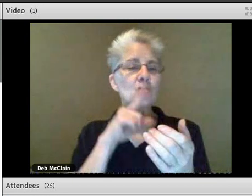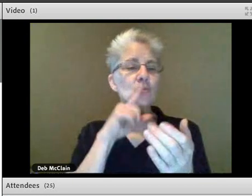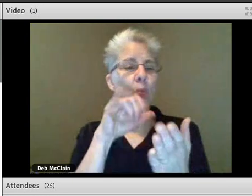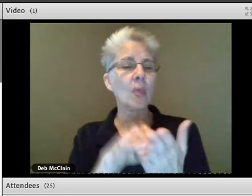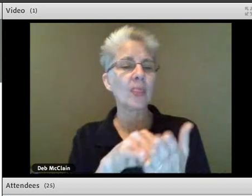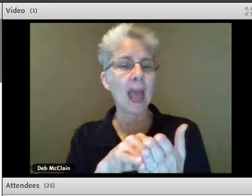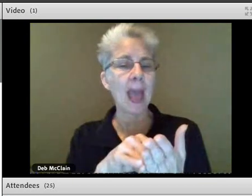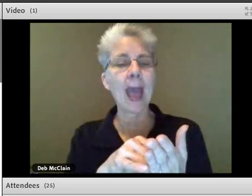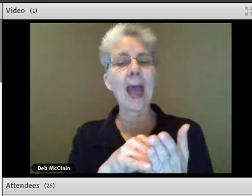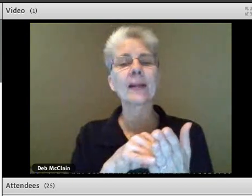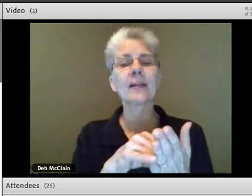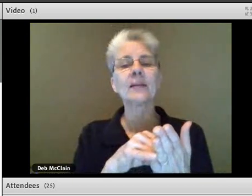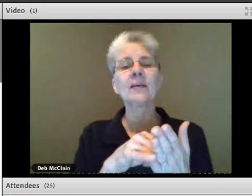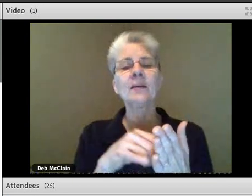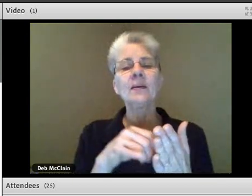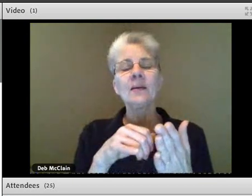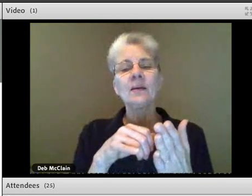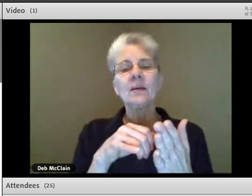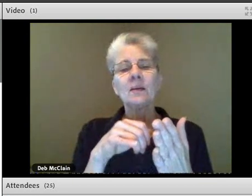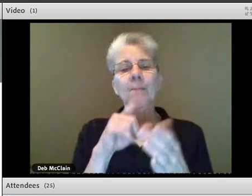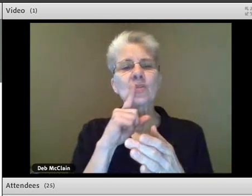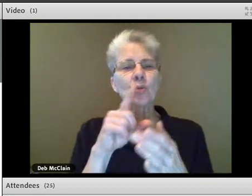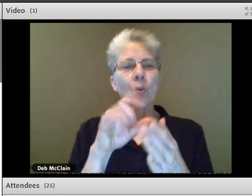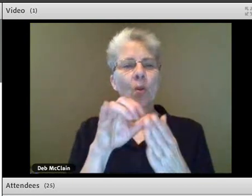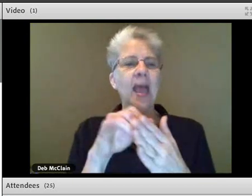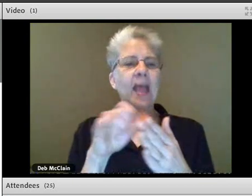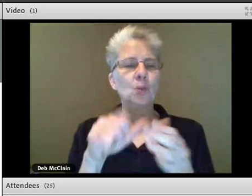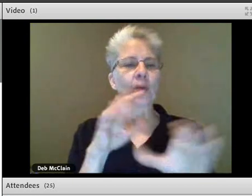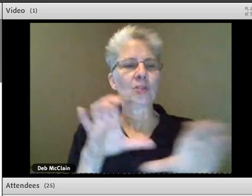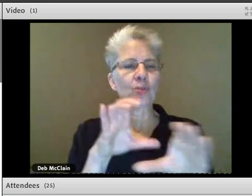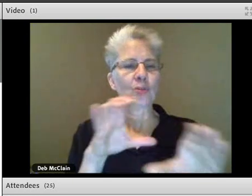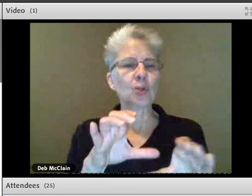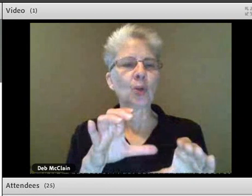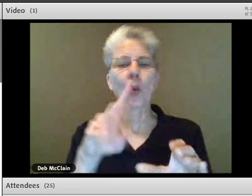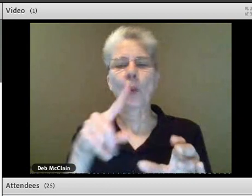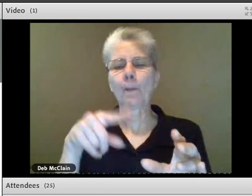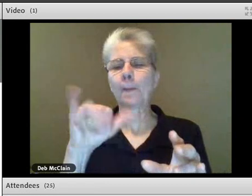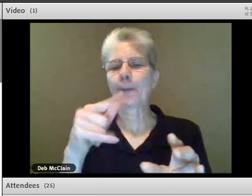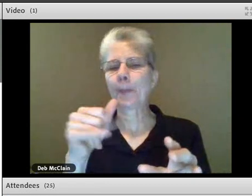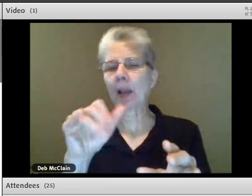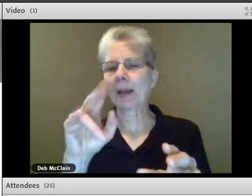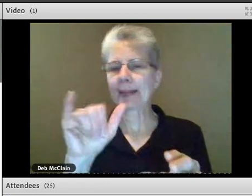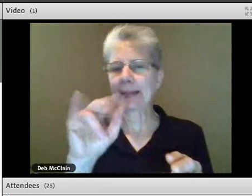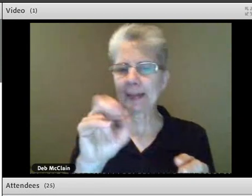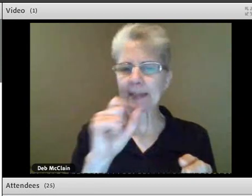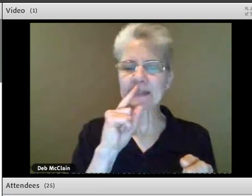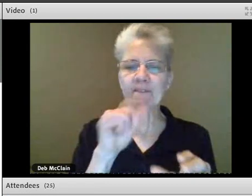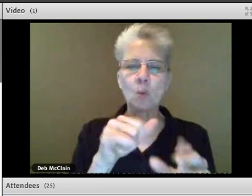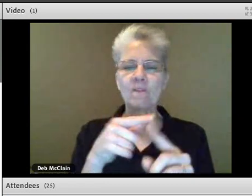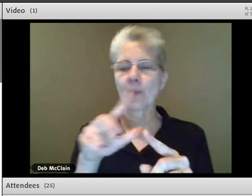and you probably won't run into that, though, is making sure you can do plugins. It's scalable, so if you went from 30 staff members